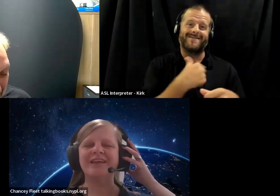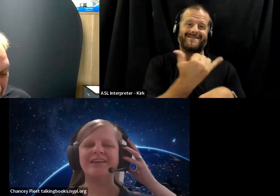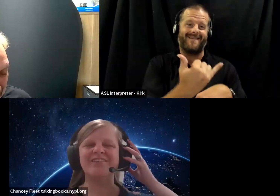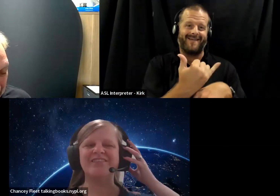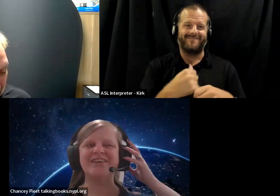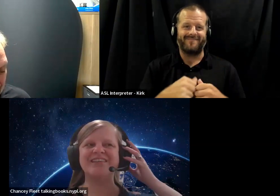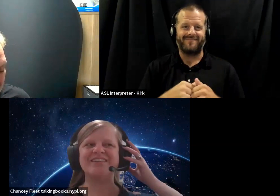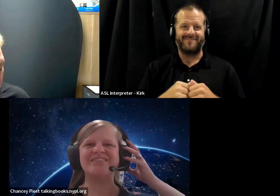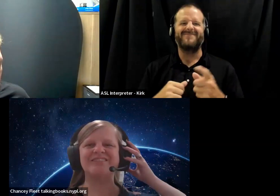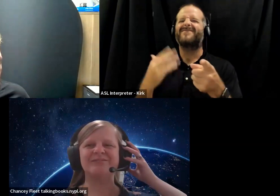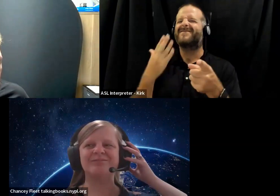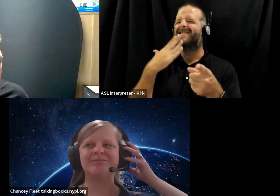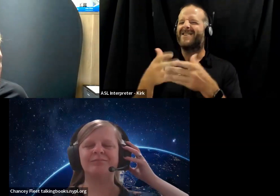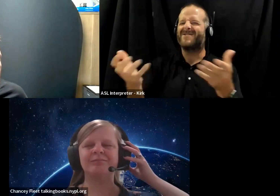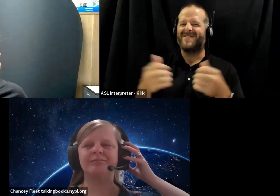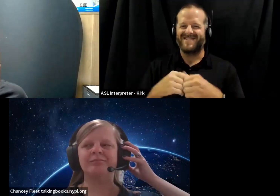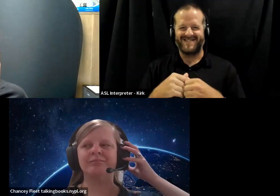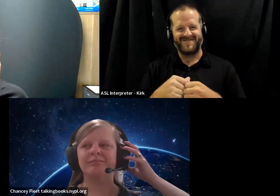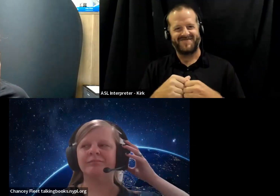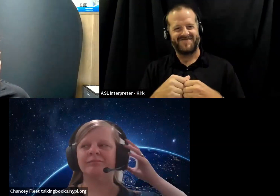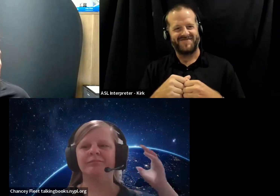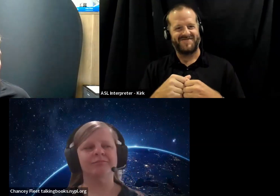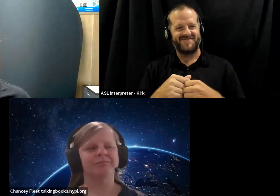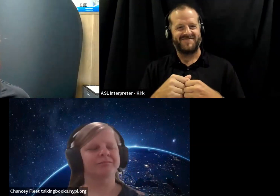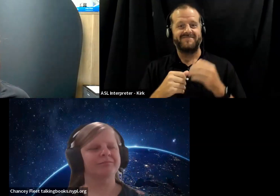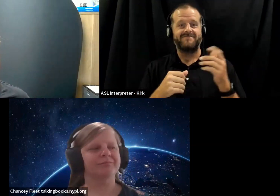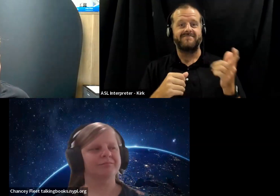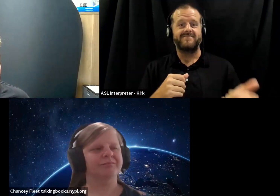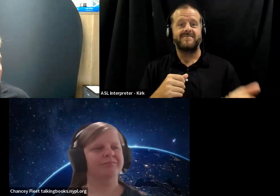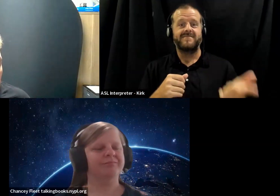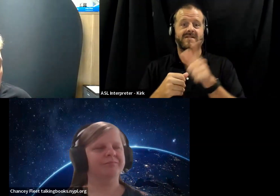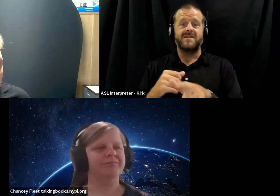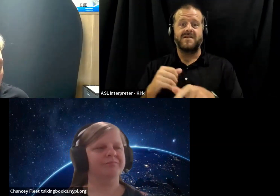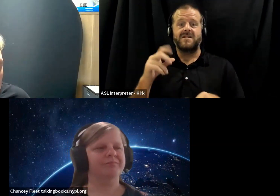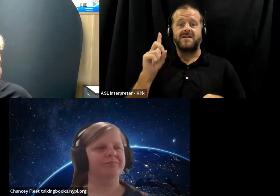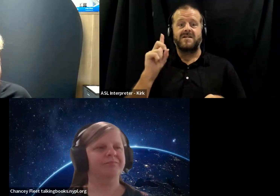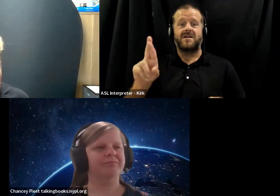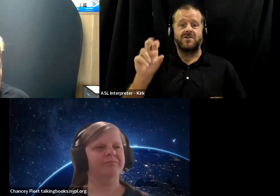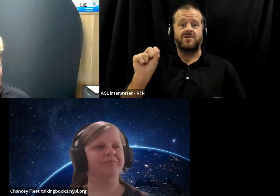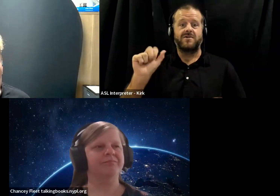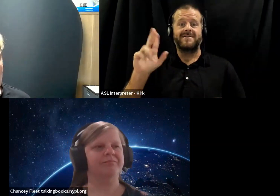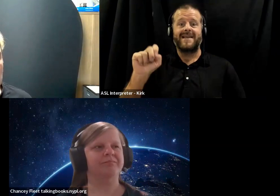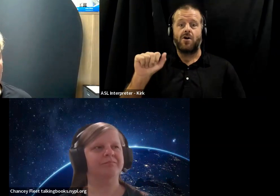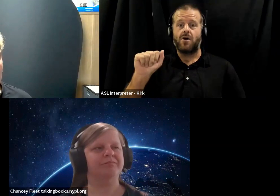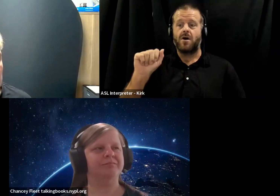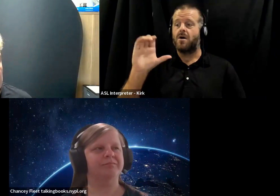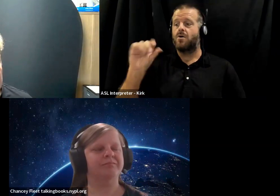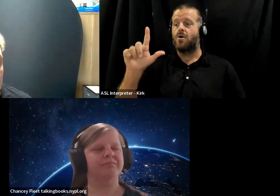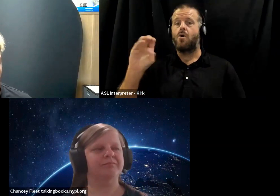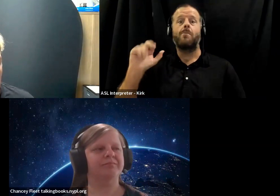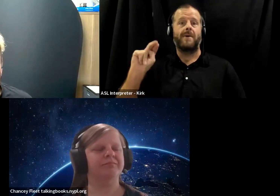Thank you so much. Cool. Next up we have Dr. Sara Coleman, who is reshaping STEAM